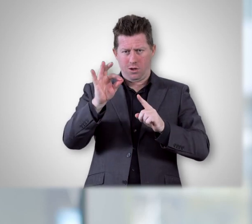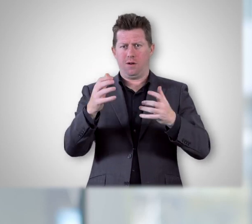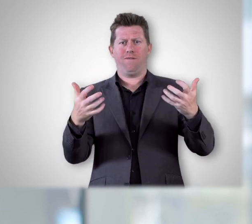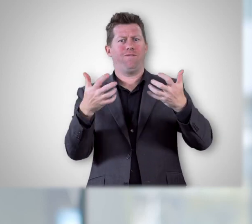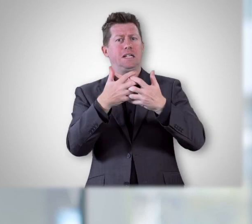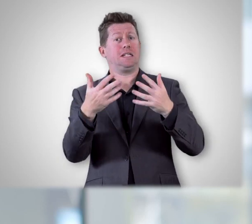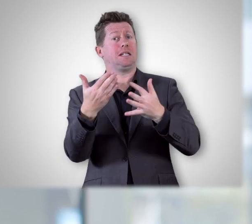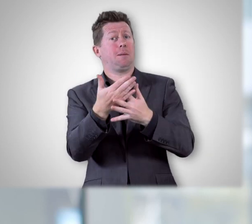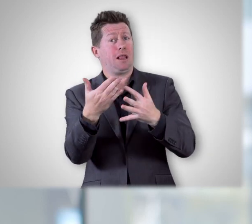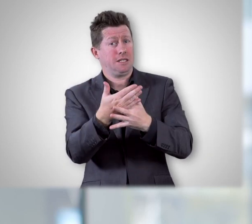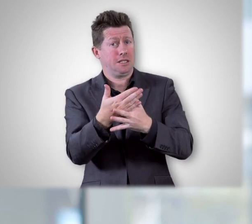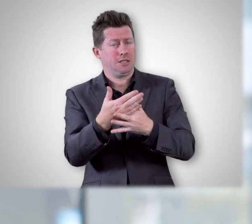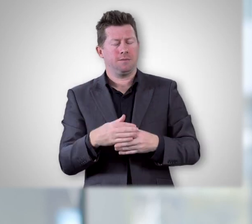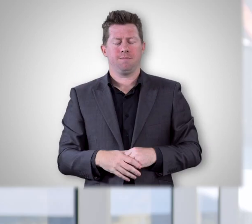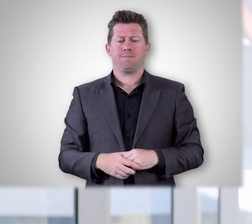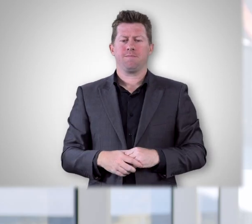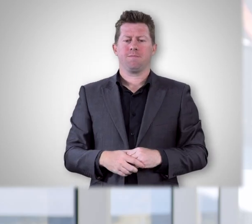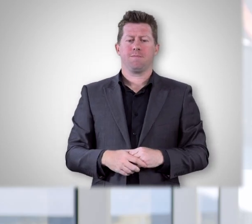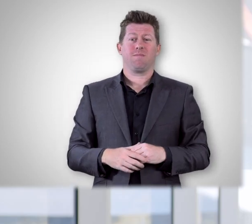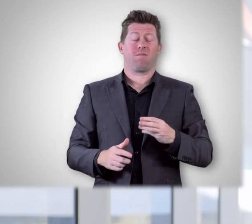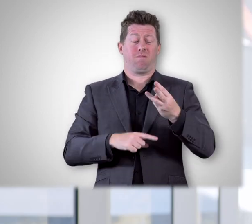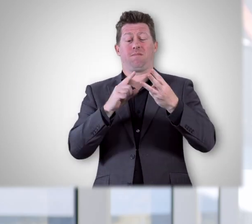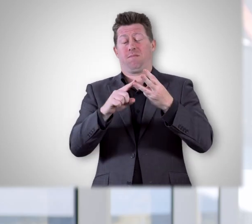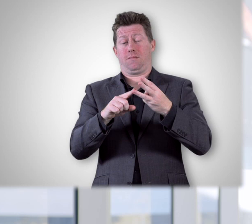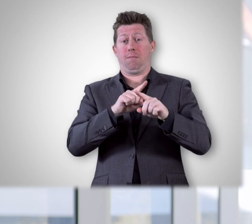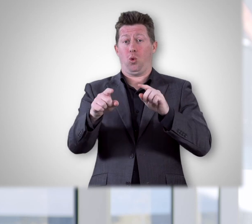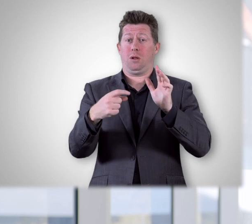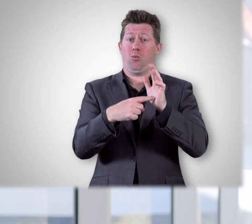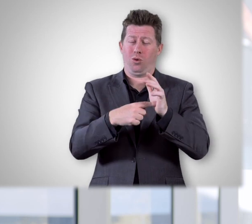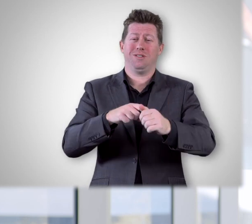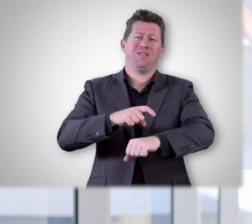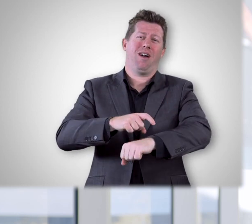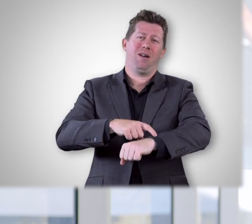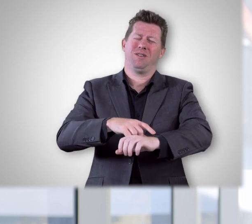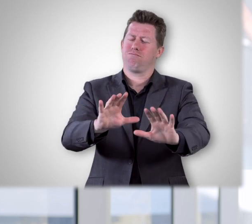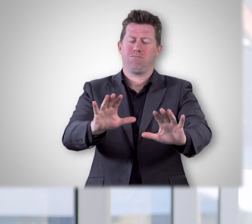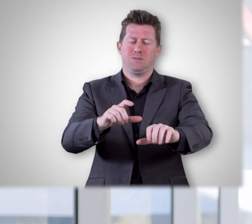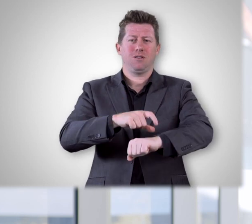meet accessibility requirements. Lastly, and most importantly, you need to have time, you